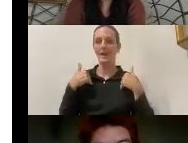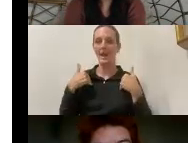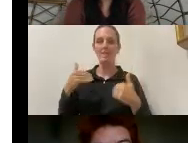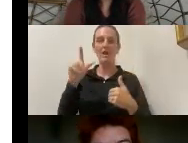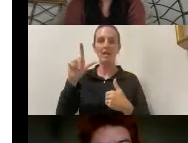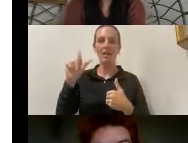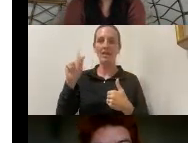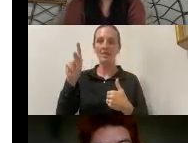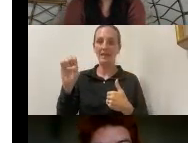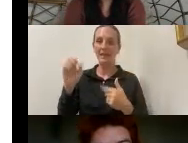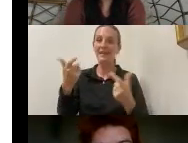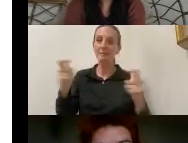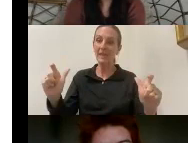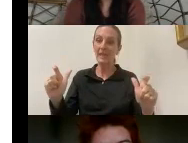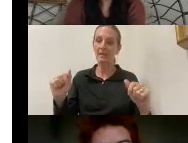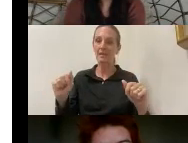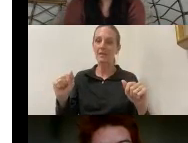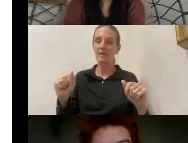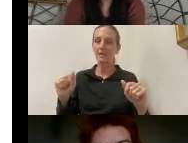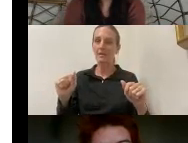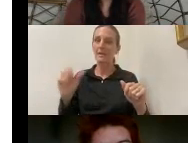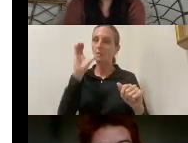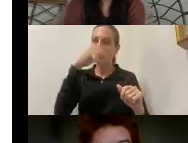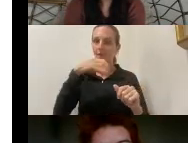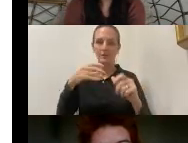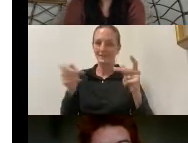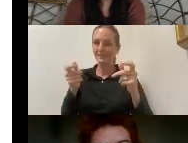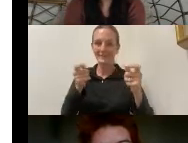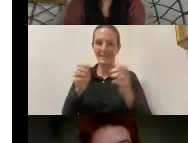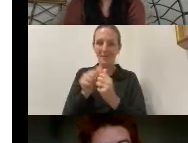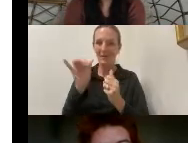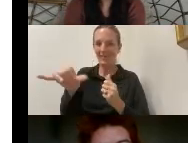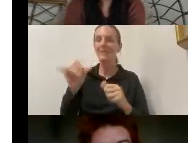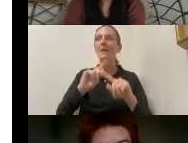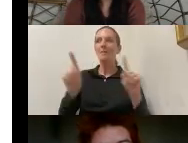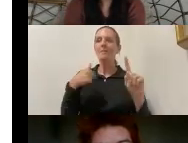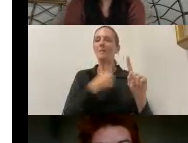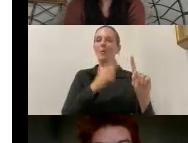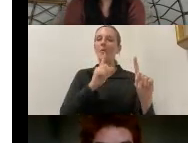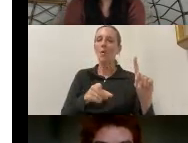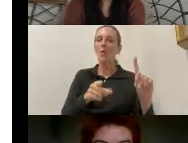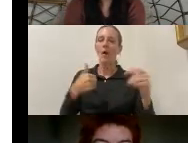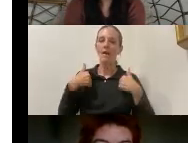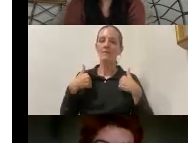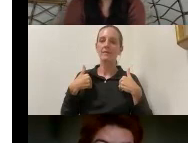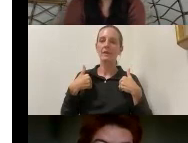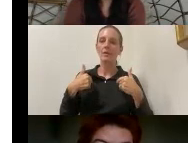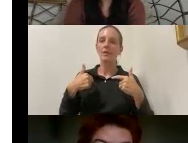a really big weird thing to deal with, and we are having, we're creating plans for that.